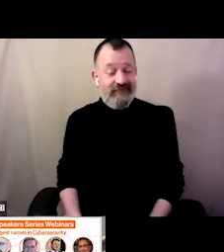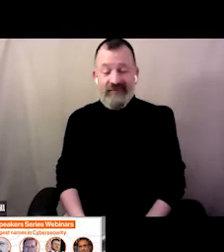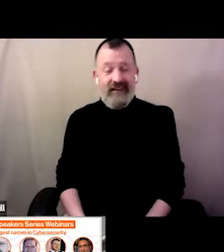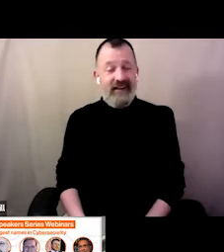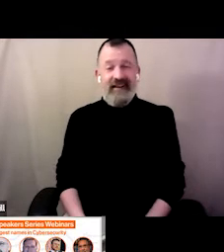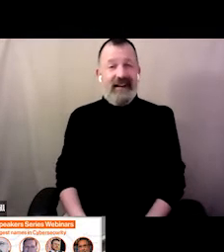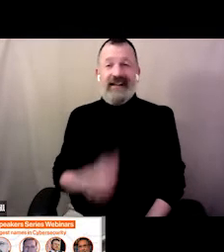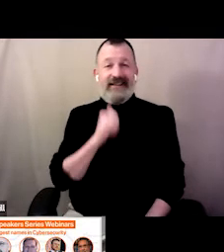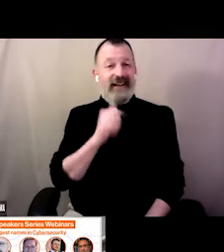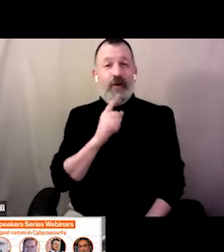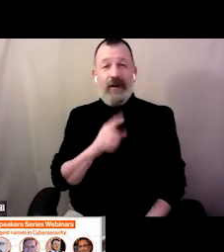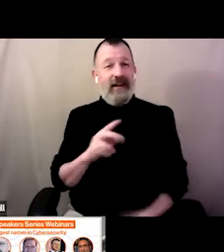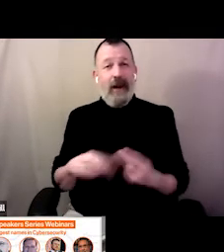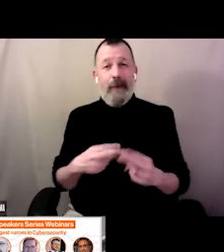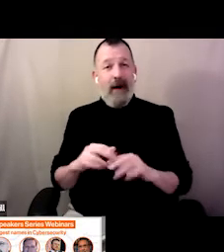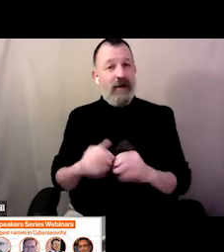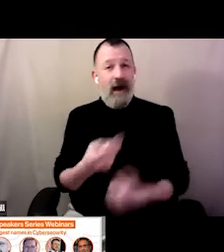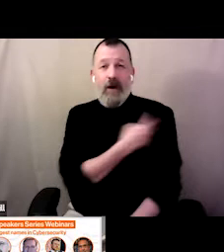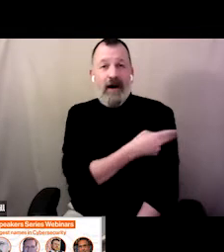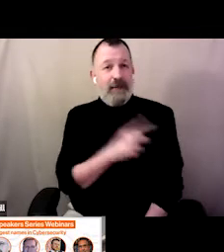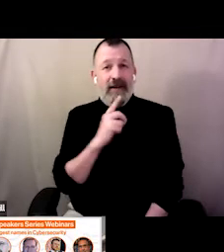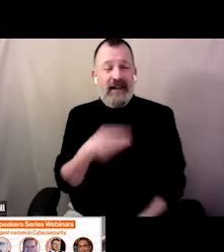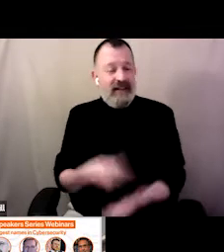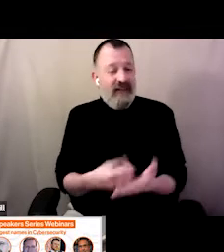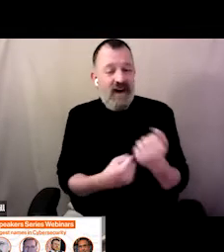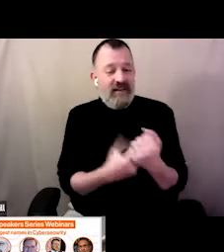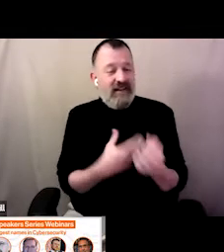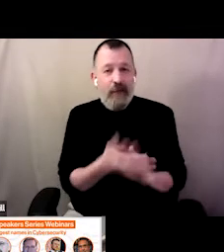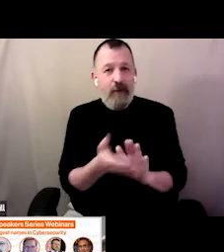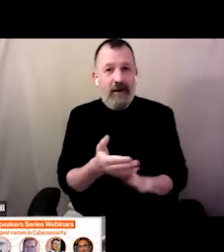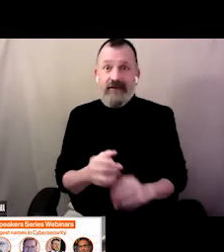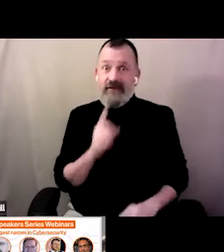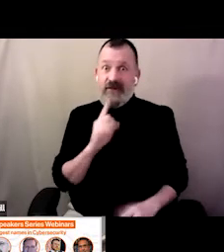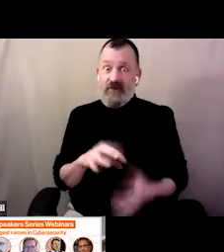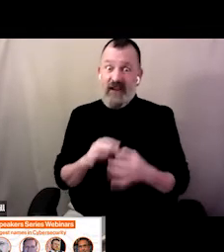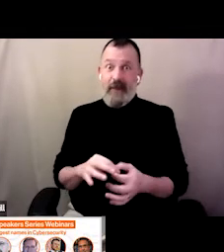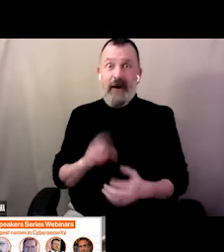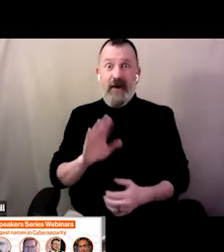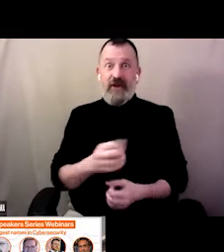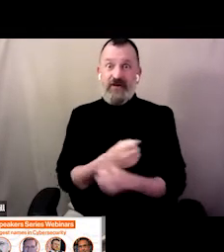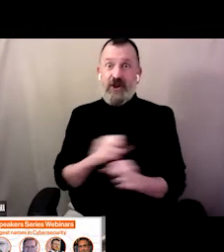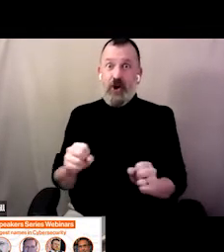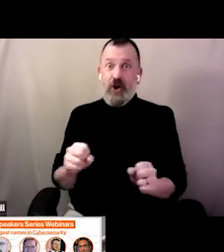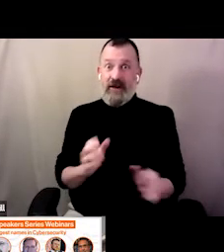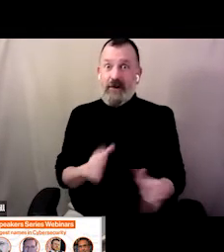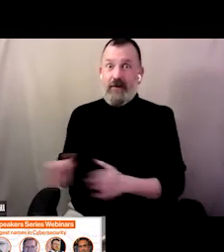how a hospital is funded and operated. It's about their security provisions and CalebBarlow: Let's wind back to not petty and boy do I remember that day